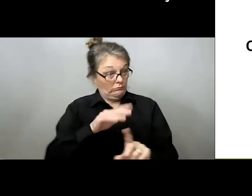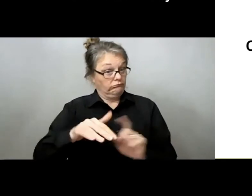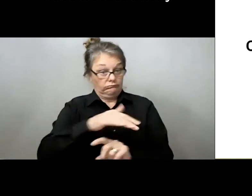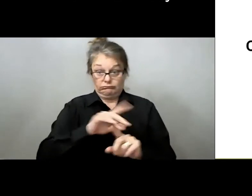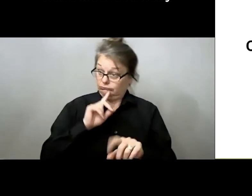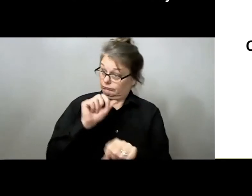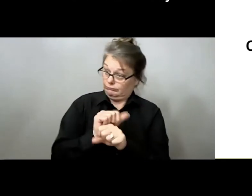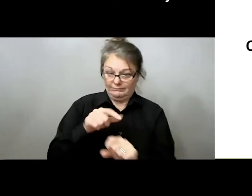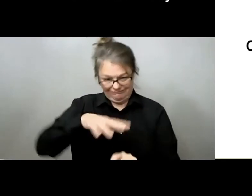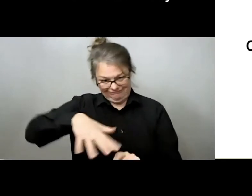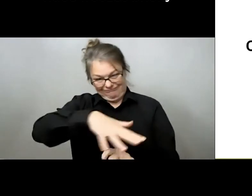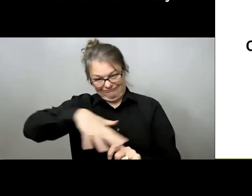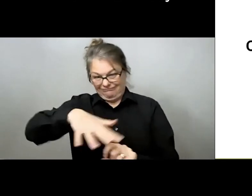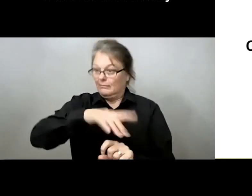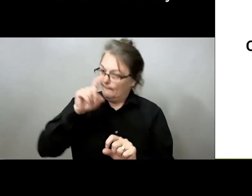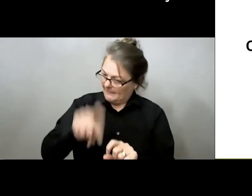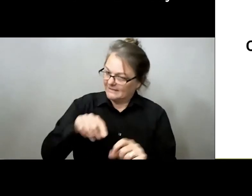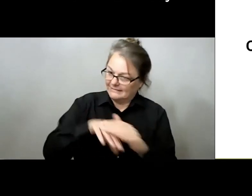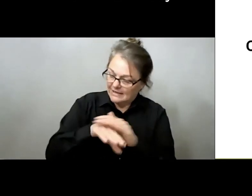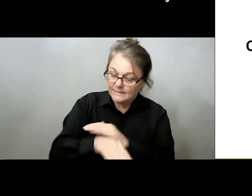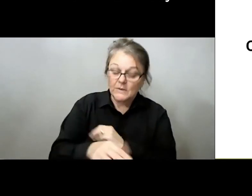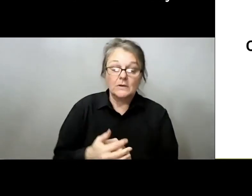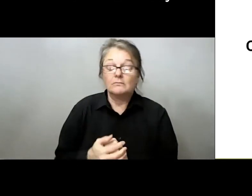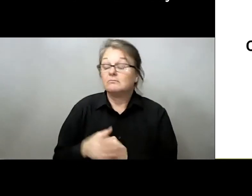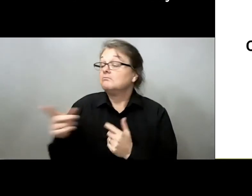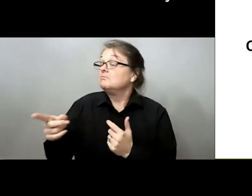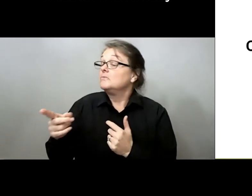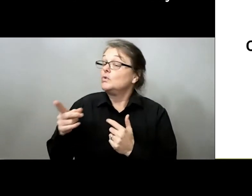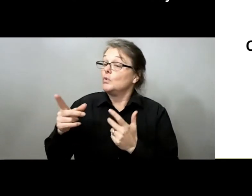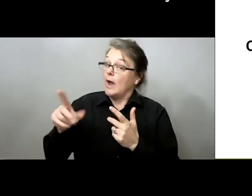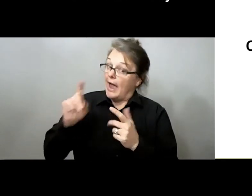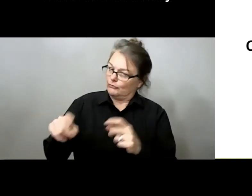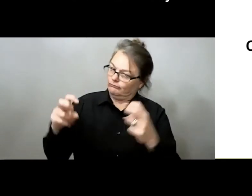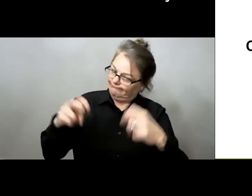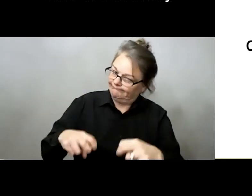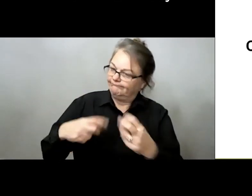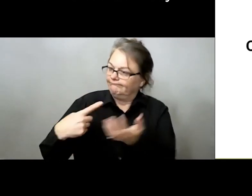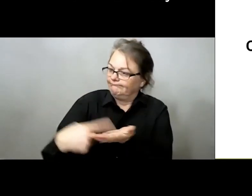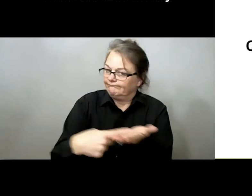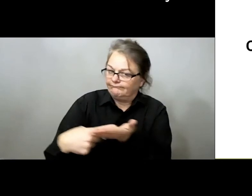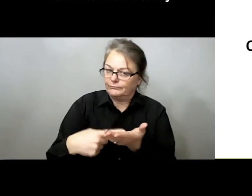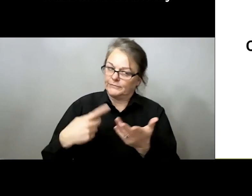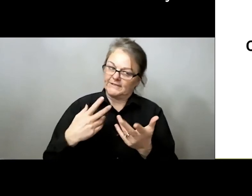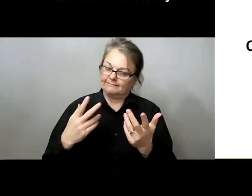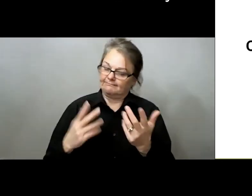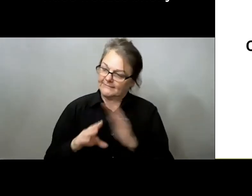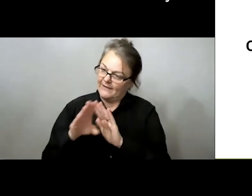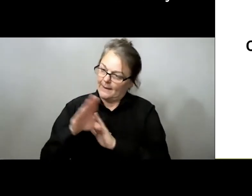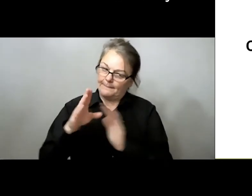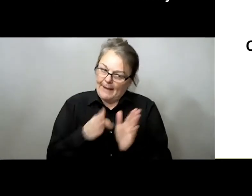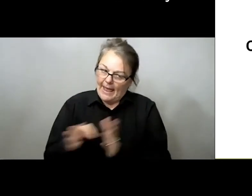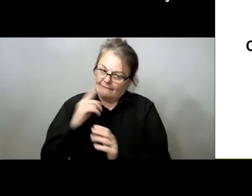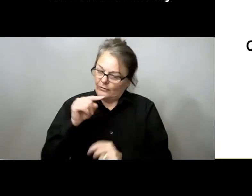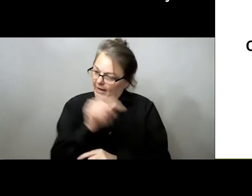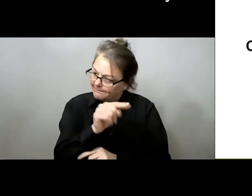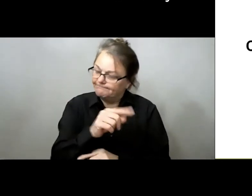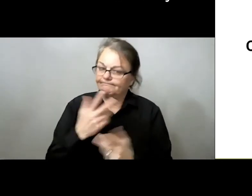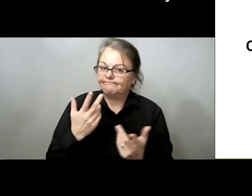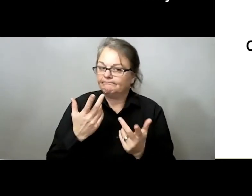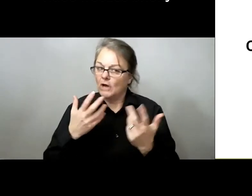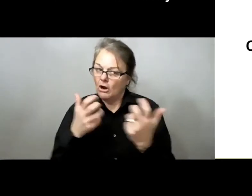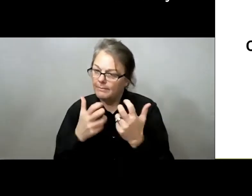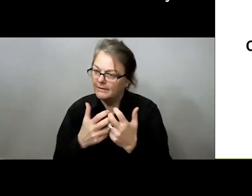PHYSICAL SPACE ITSELF, DEVELOPING AN APPROPRIATE ACCOMMODATION PLAN, EMERGENCY RESPONSES, AND